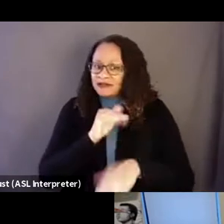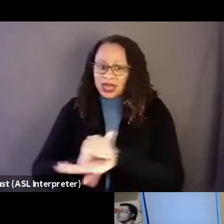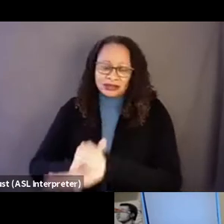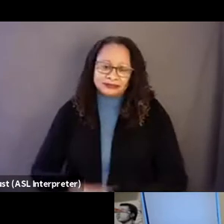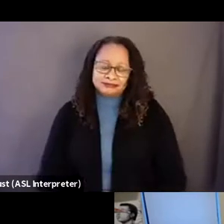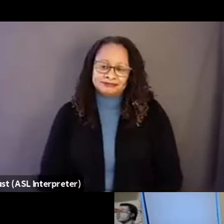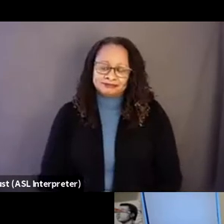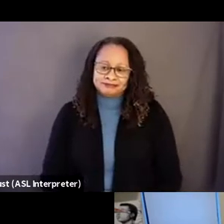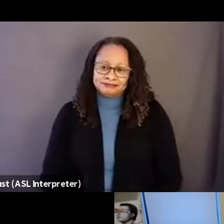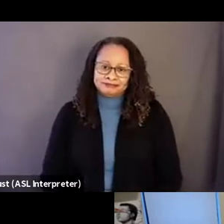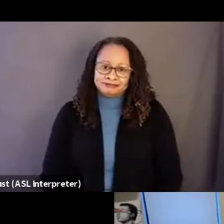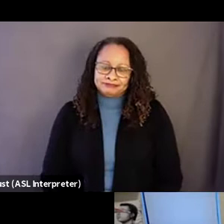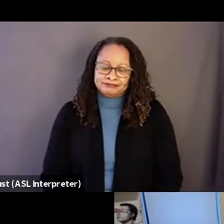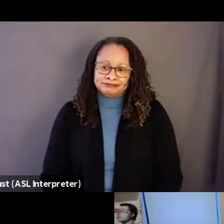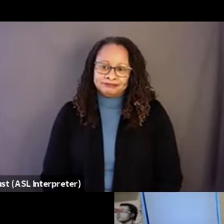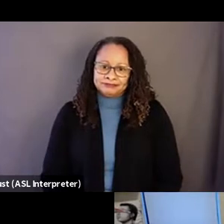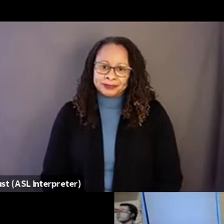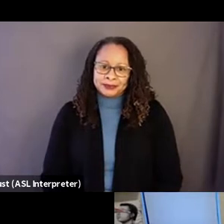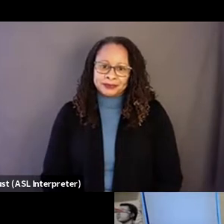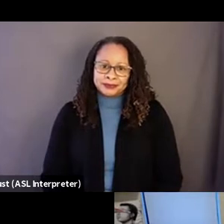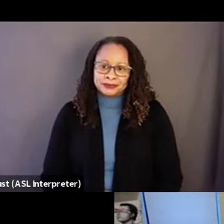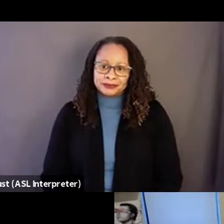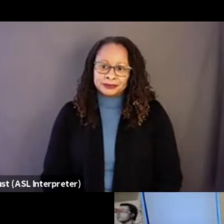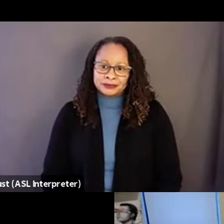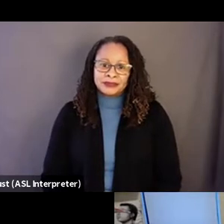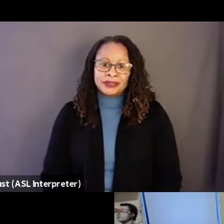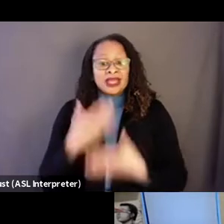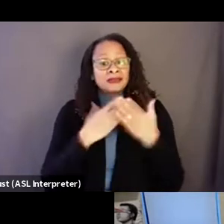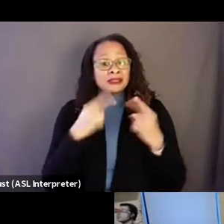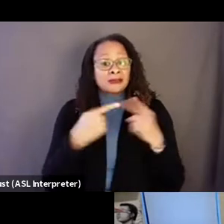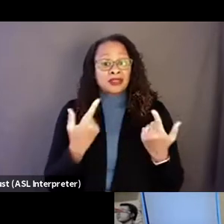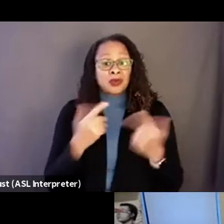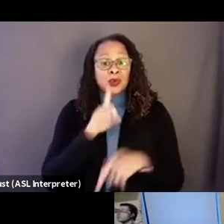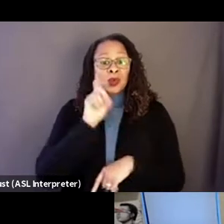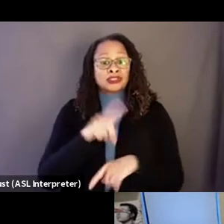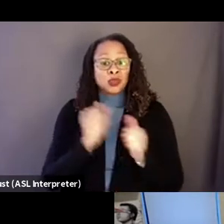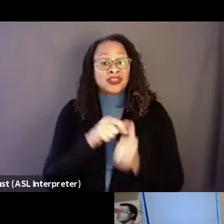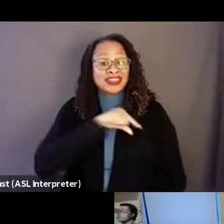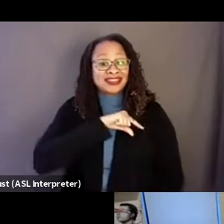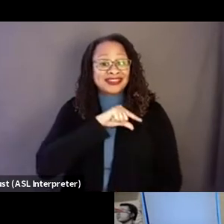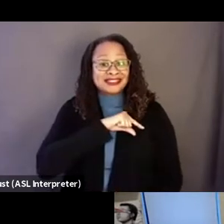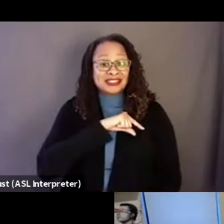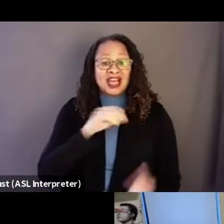And to the piece about your question with the guilt, that was very intentional.